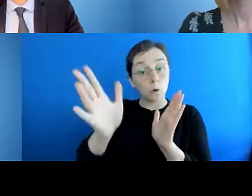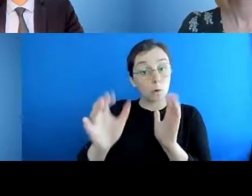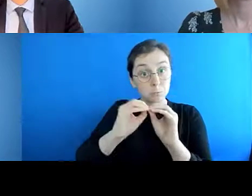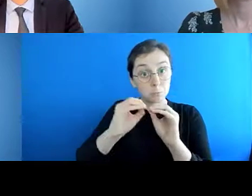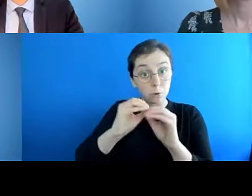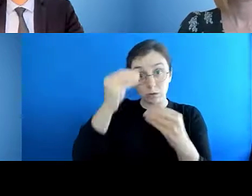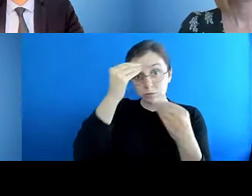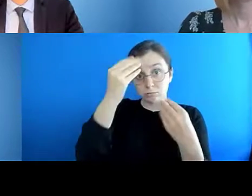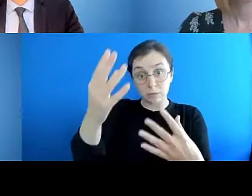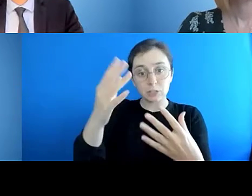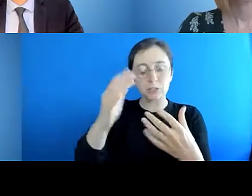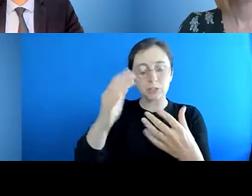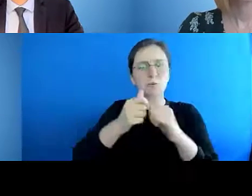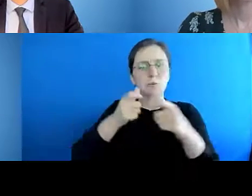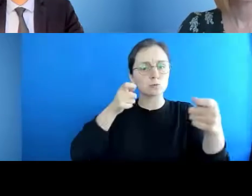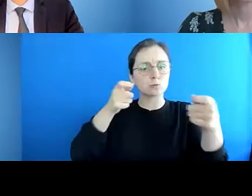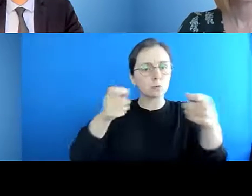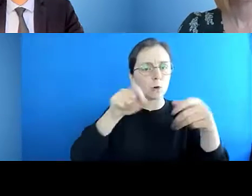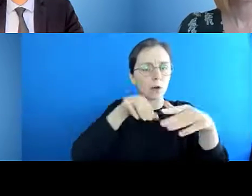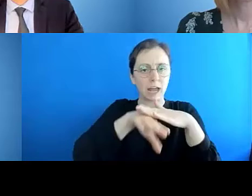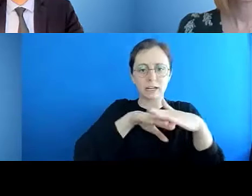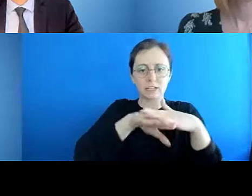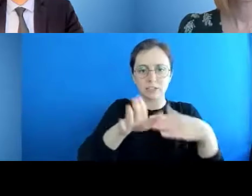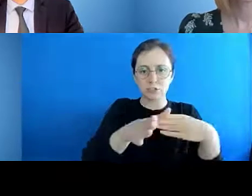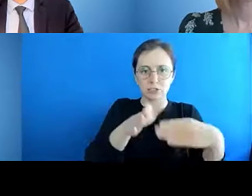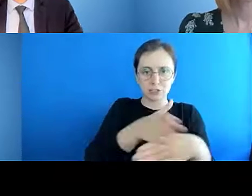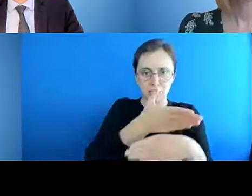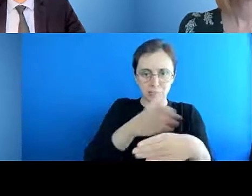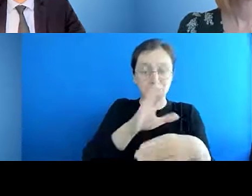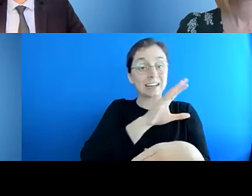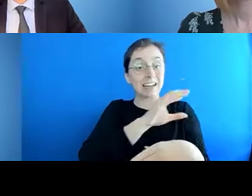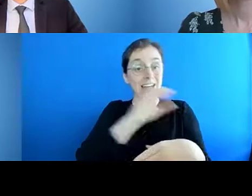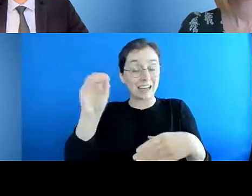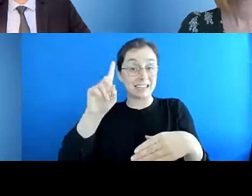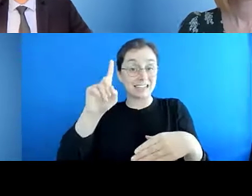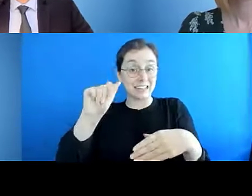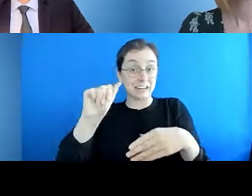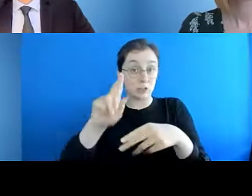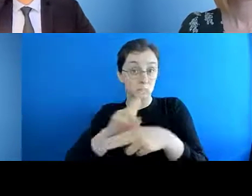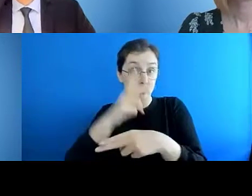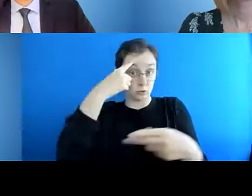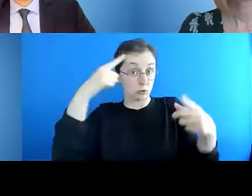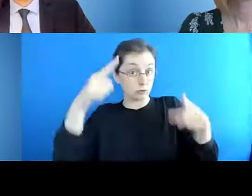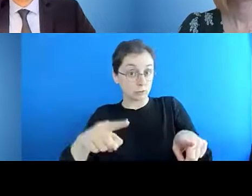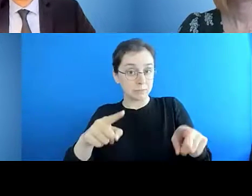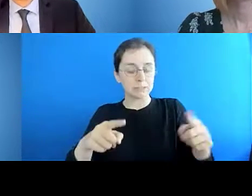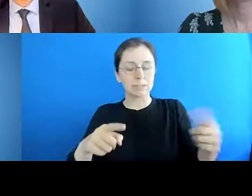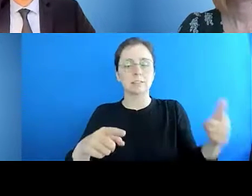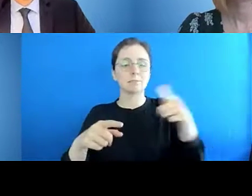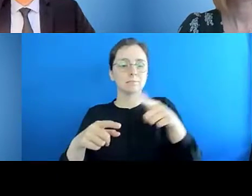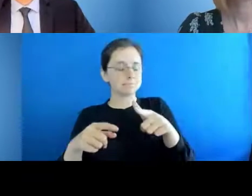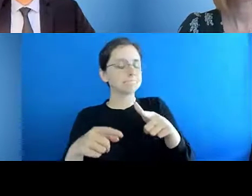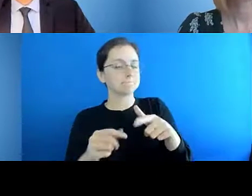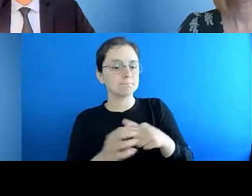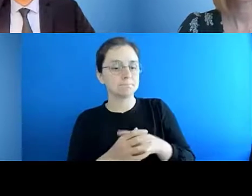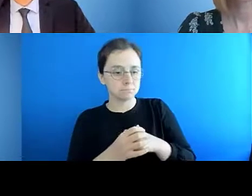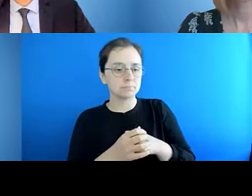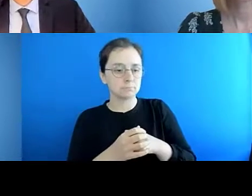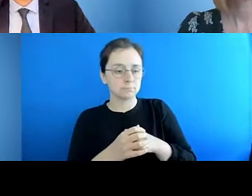sharing and associated data use agreements? Taunton Paine: Sure, so alongside